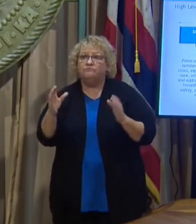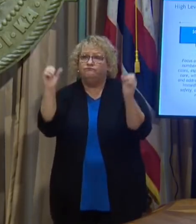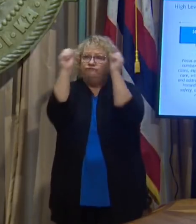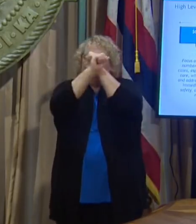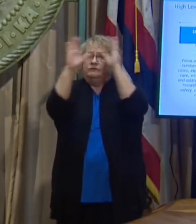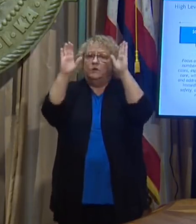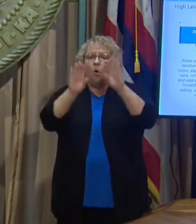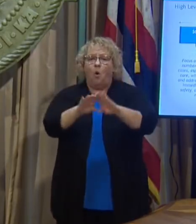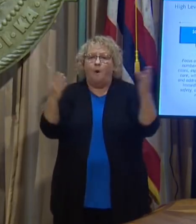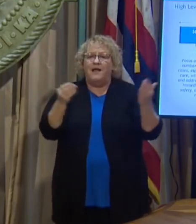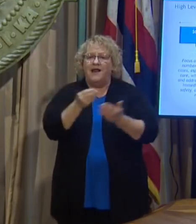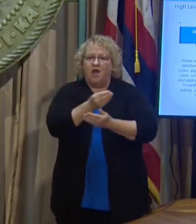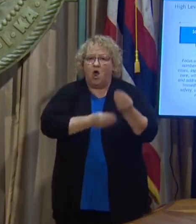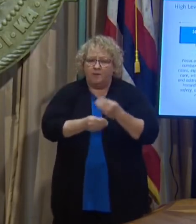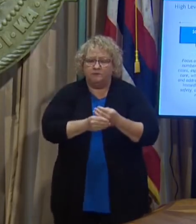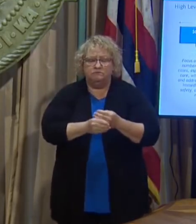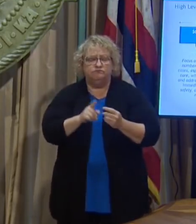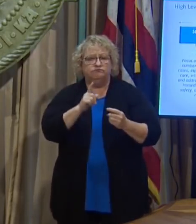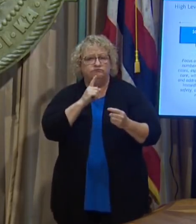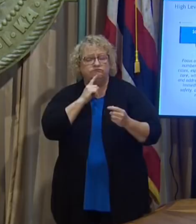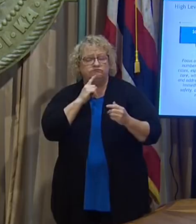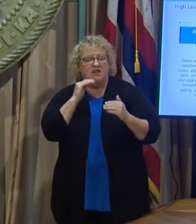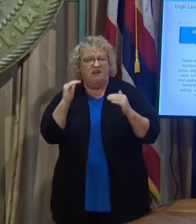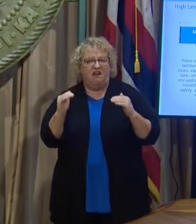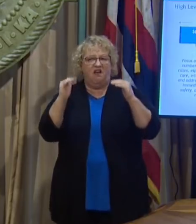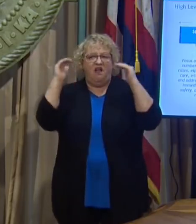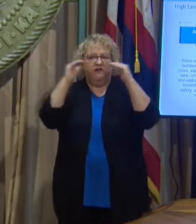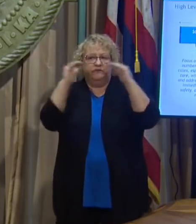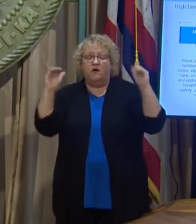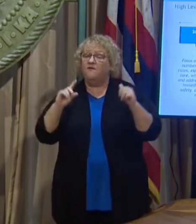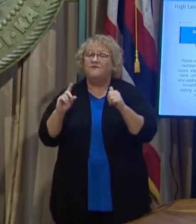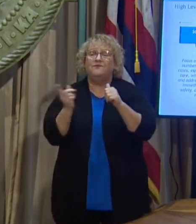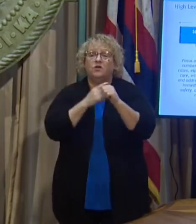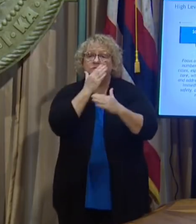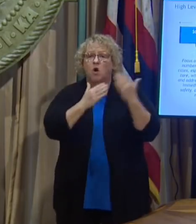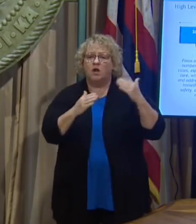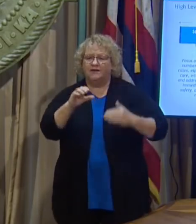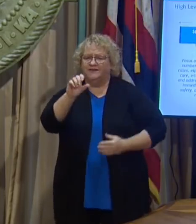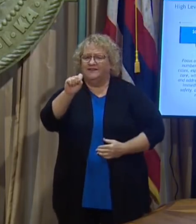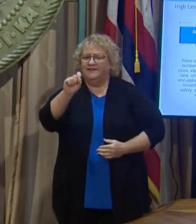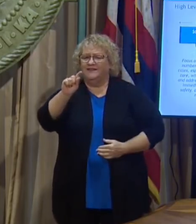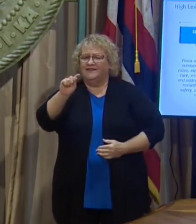WAY OF LIFE. THIS IS A HIGH-LEVEL PLAN TO REOPEN THE ECONOMY.